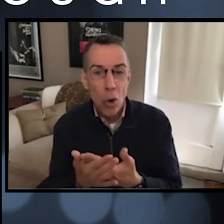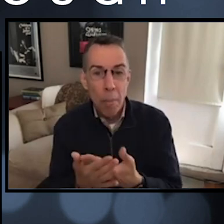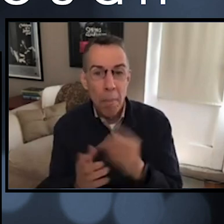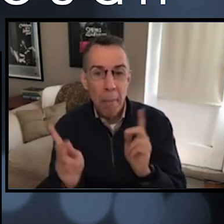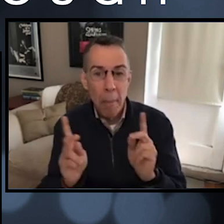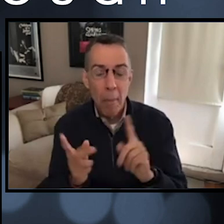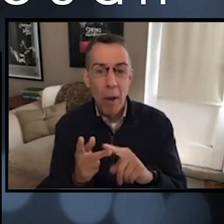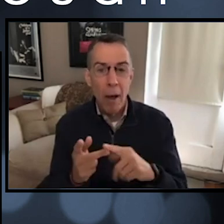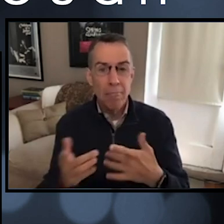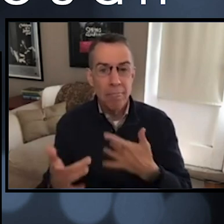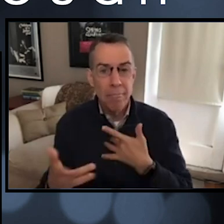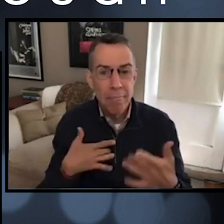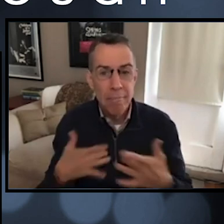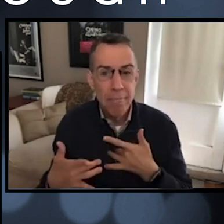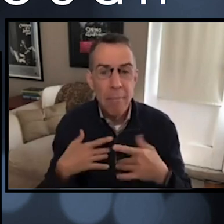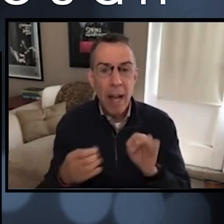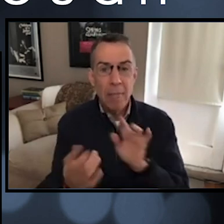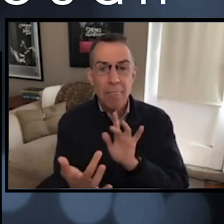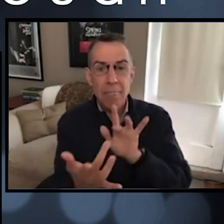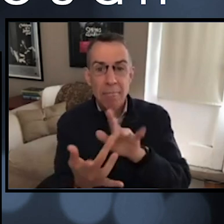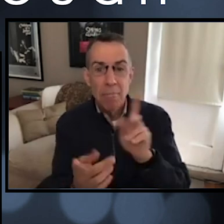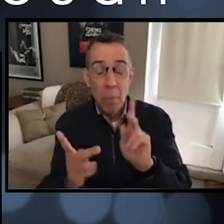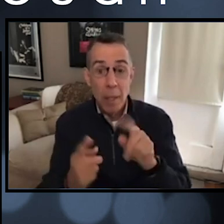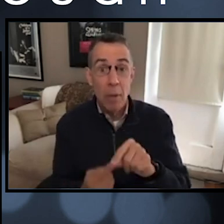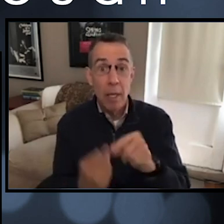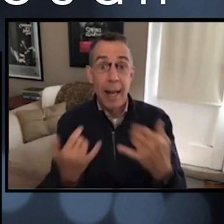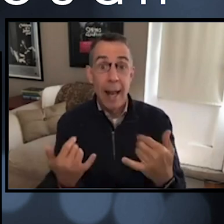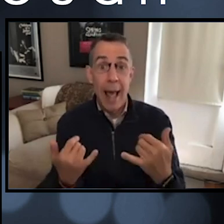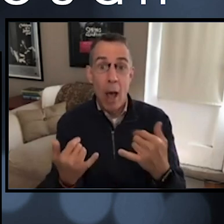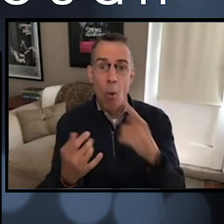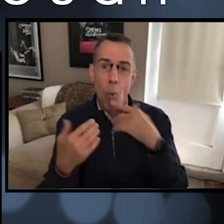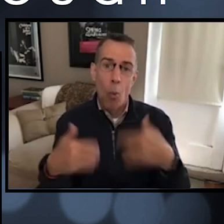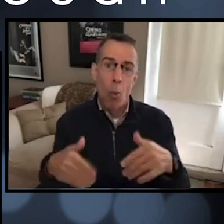the world, especially right now when those messages are even more profound.